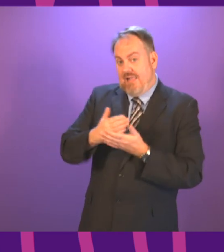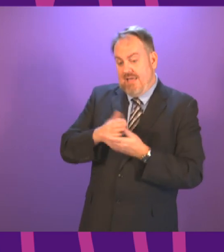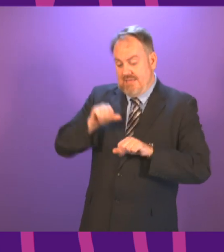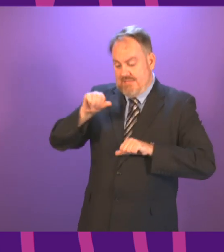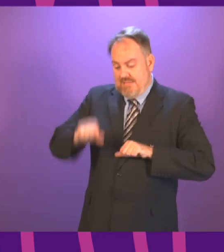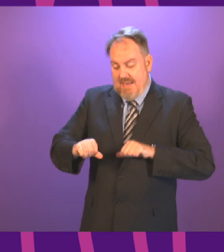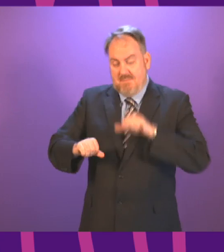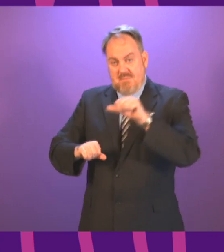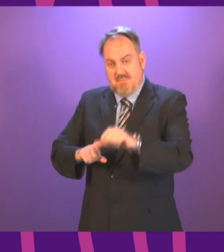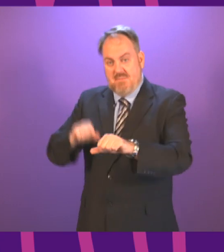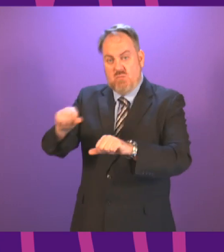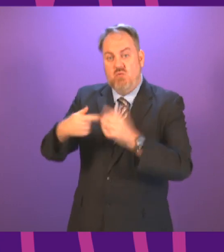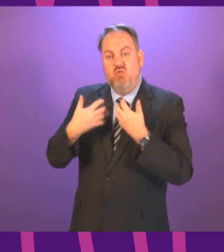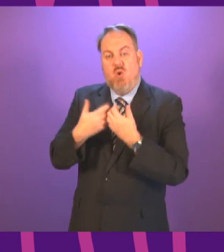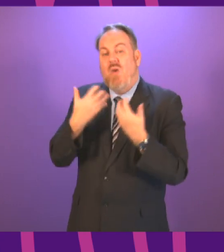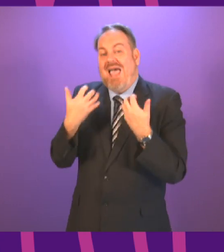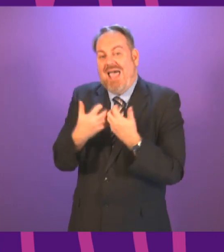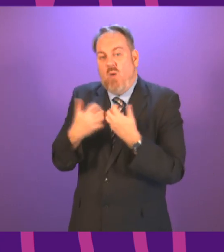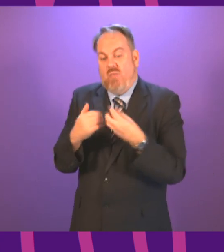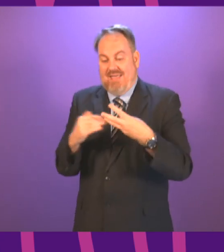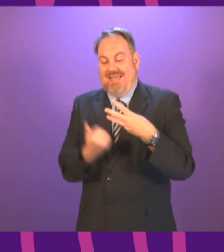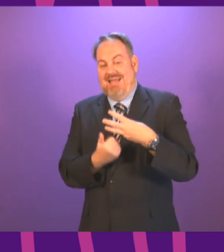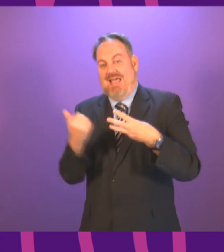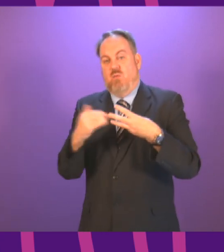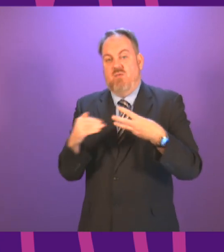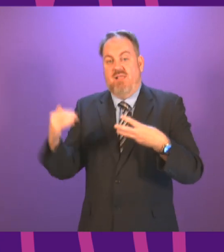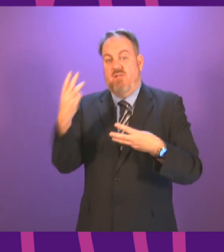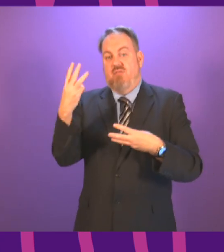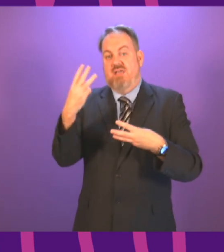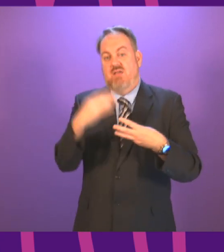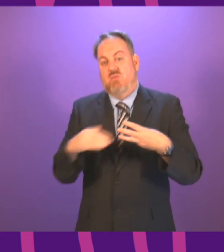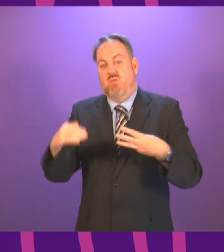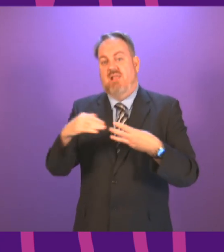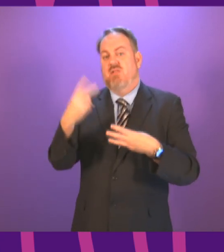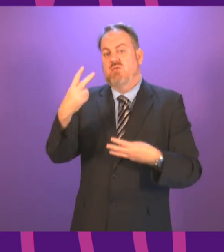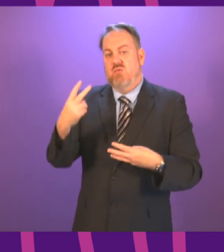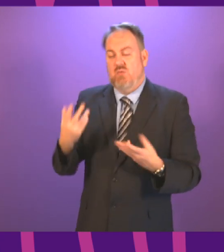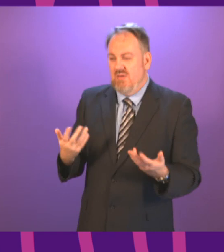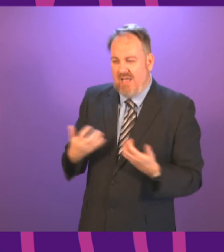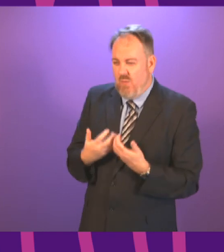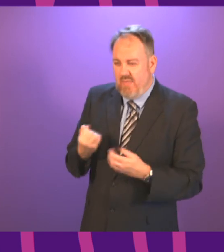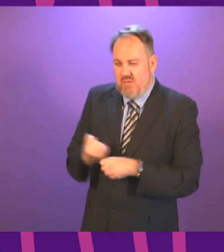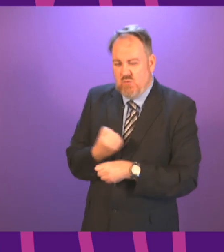people can all work towards would offer them some hope. Would the First Minister be willing to meet those local business representatives and hear their plight?